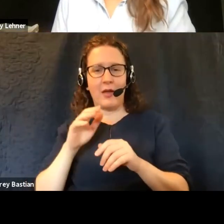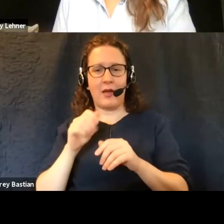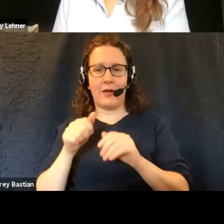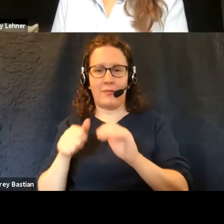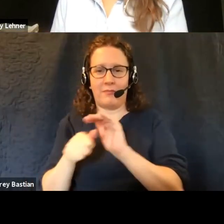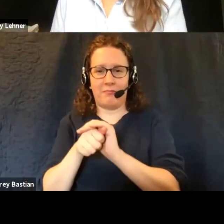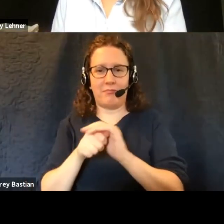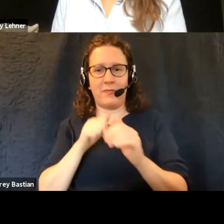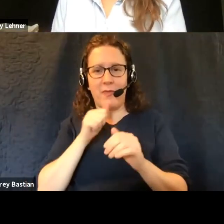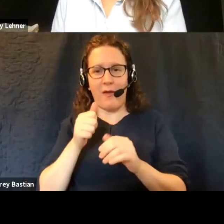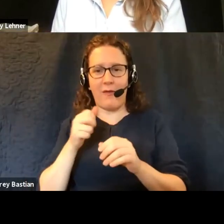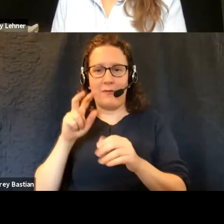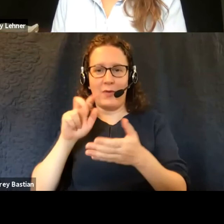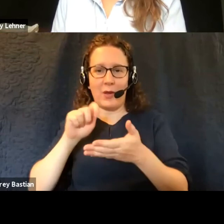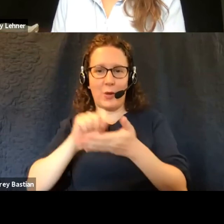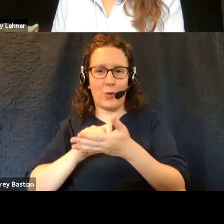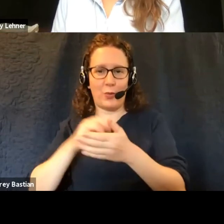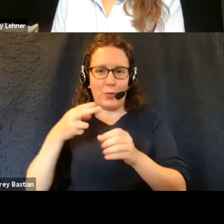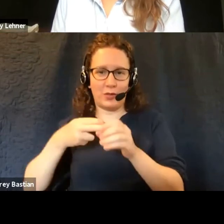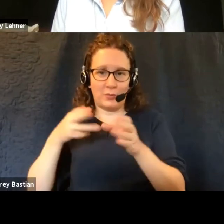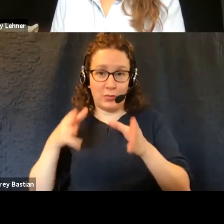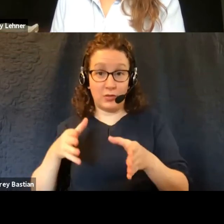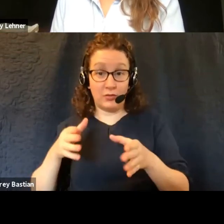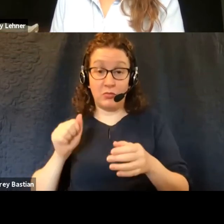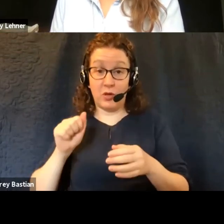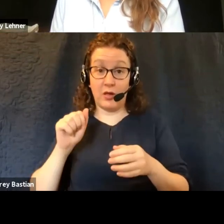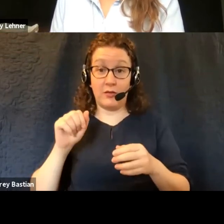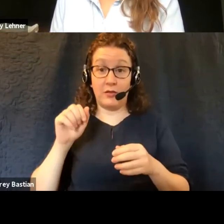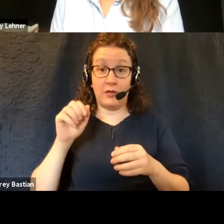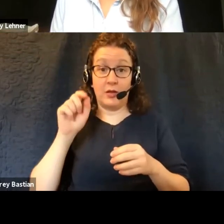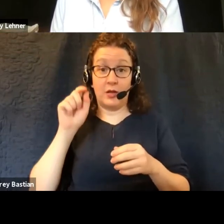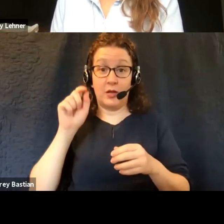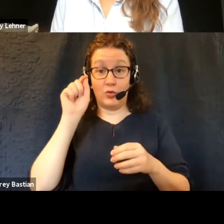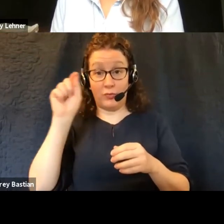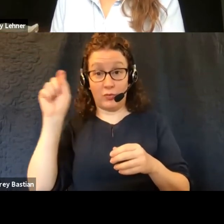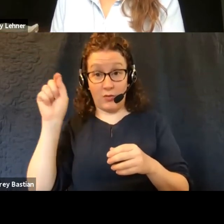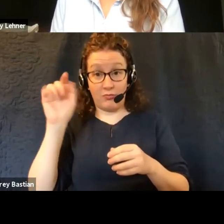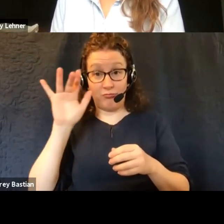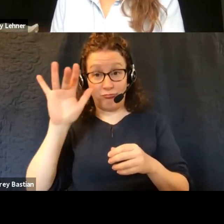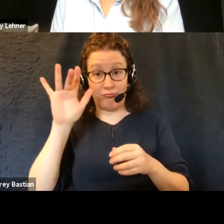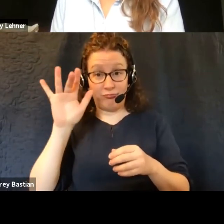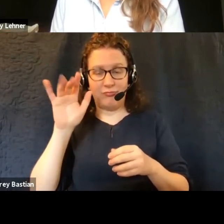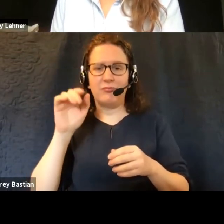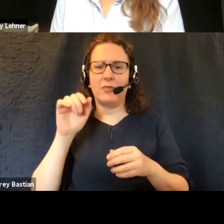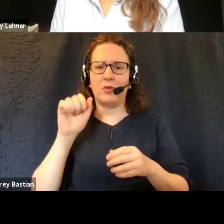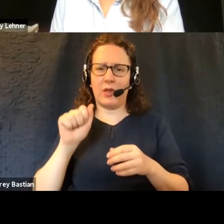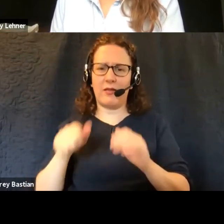blank square and you just click that and I believe there's an option to hide non video participants.